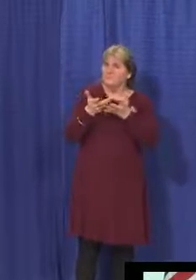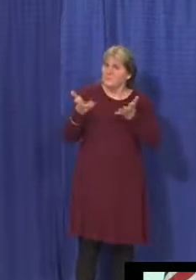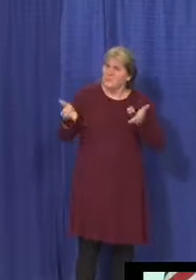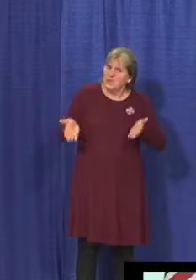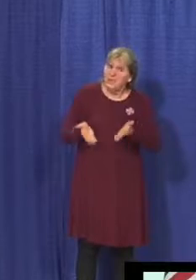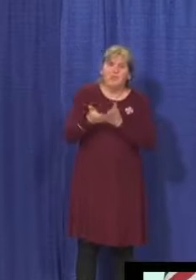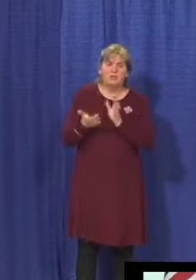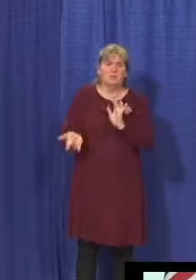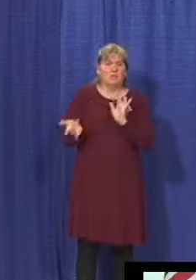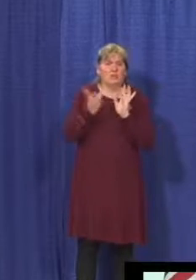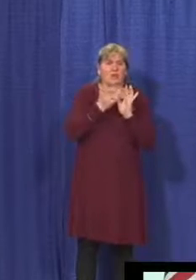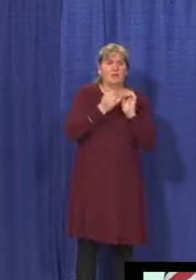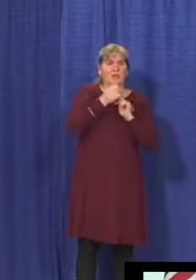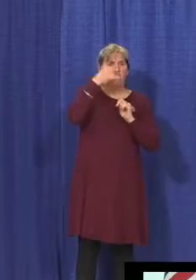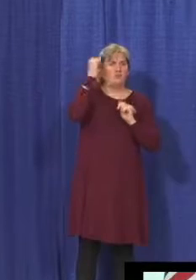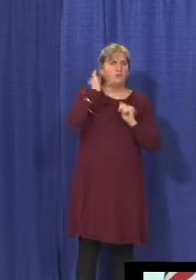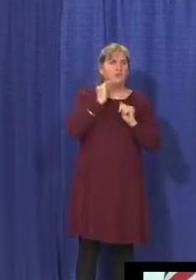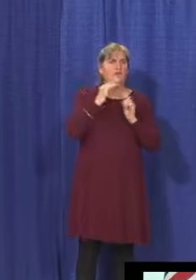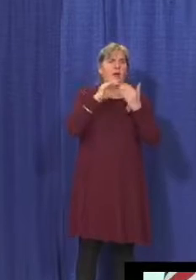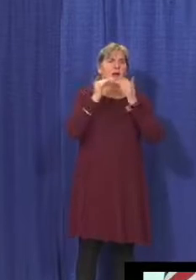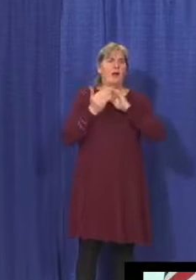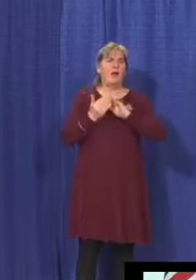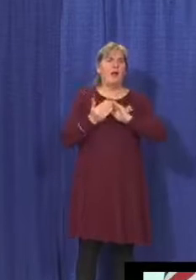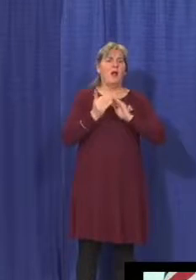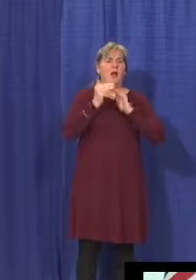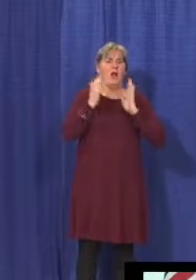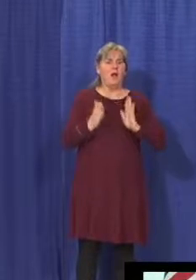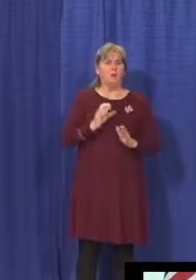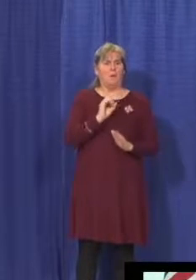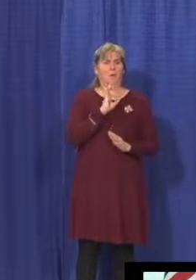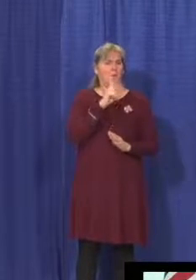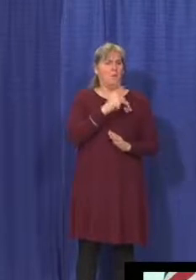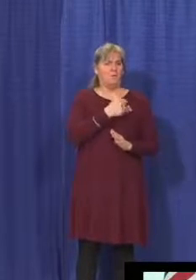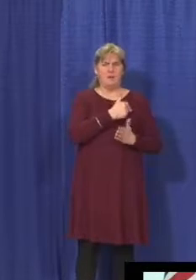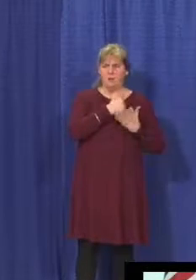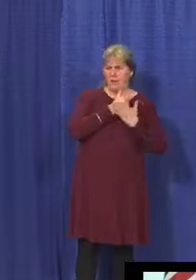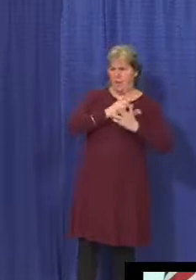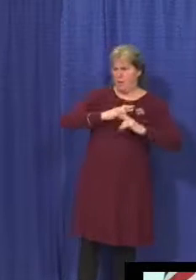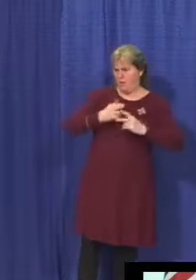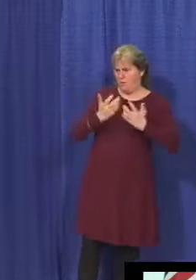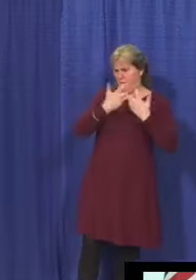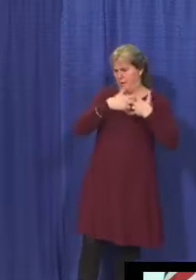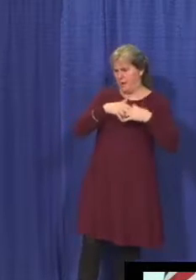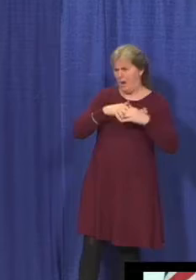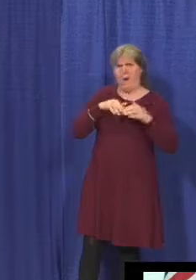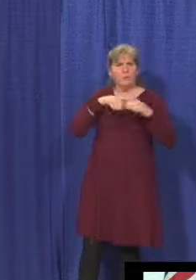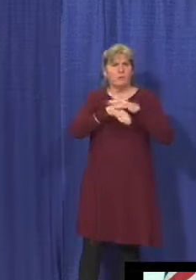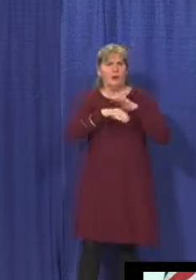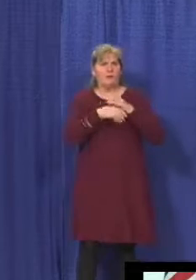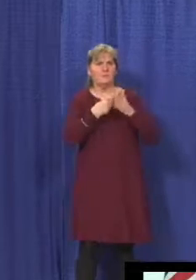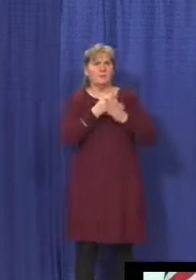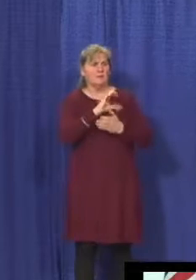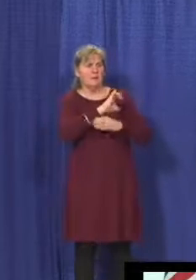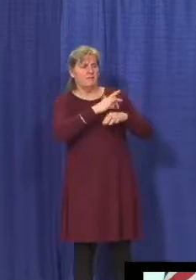encouraged to please connect with the Yukon Housing Corporation. They will set you on the right track in accessing their